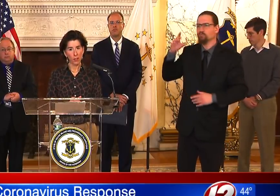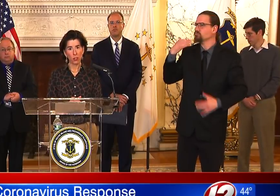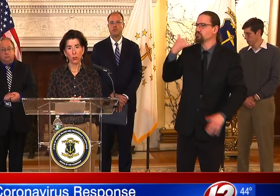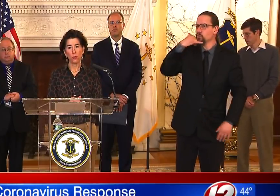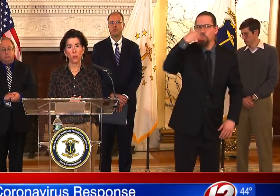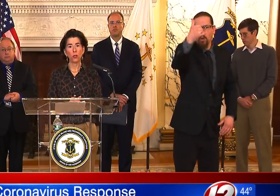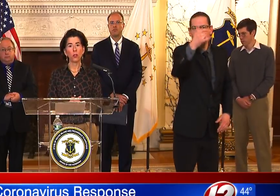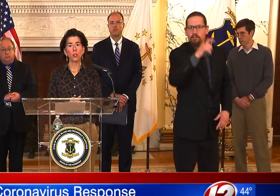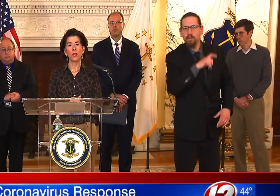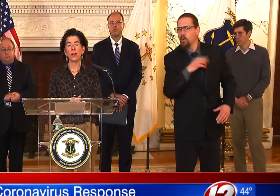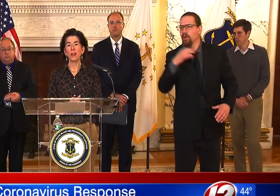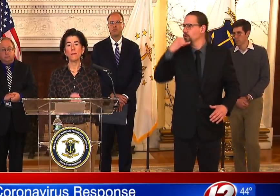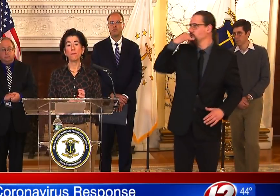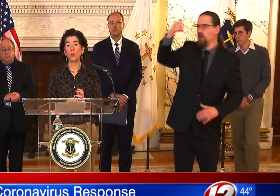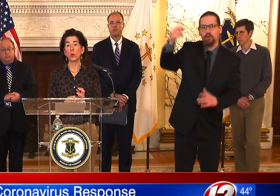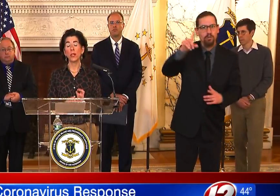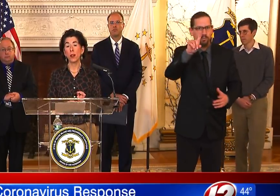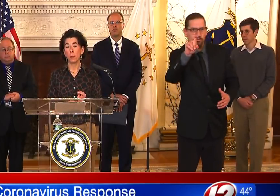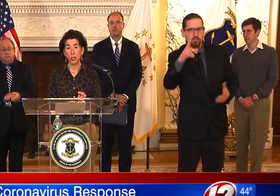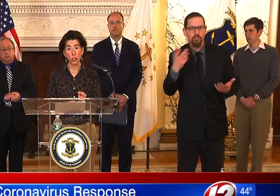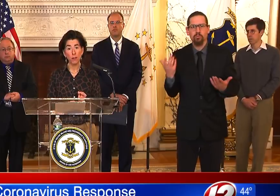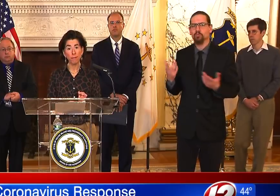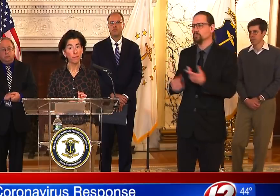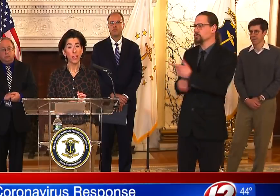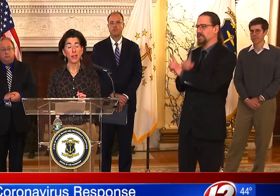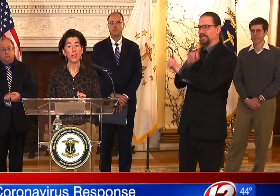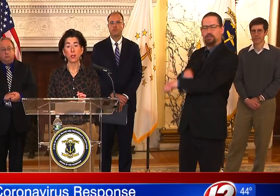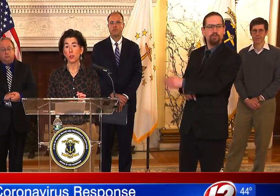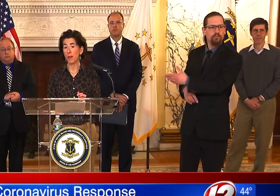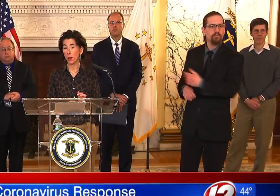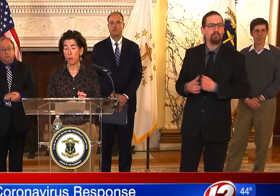IS VIOLATING THE QUARANTINE ORDERS OR OTHER RESTRICTIONS? THERE ARE A